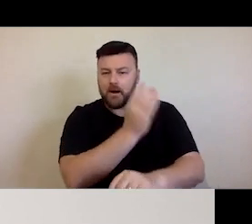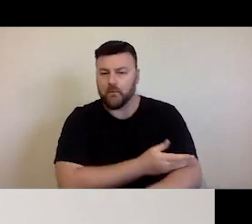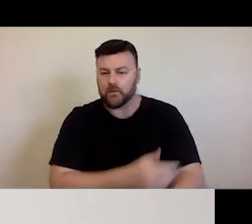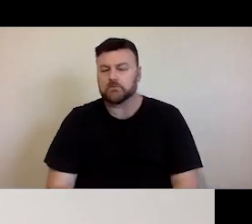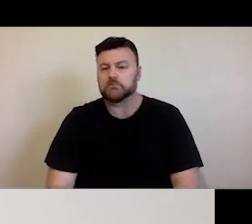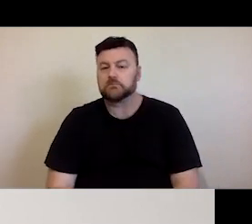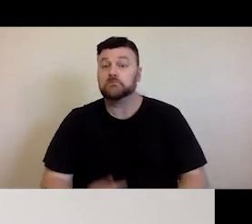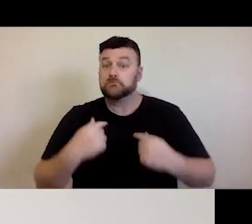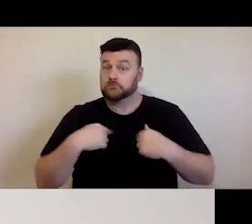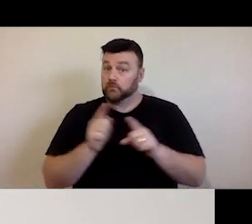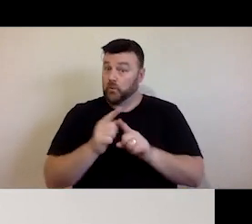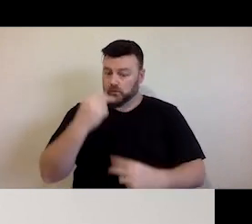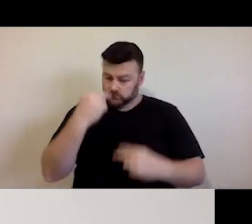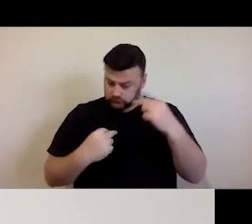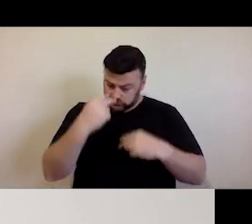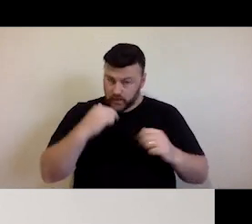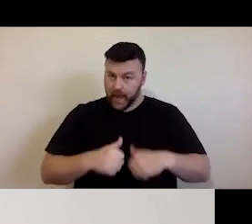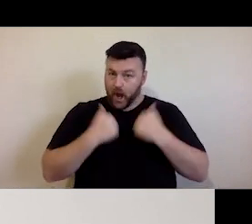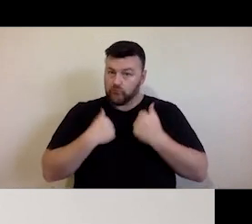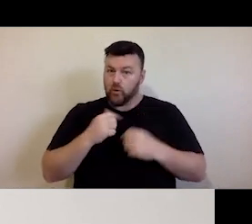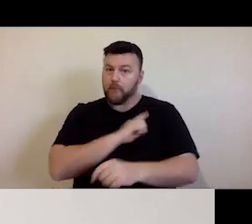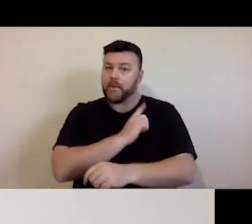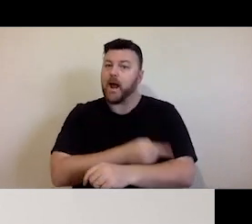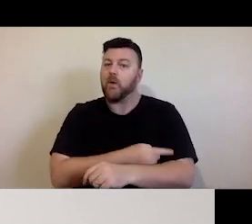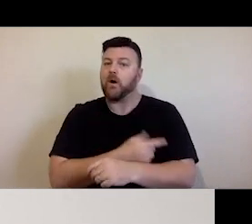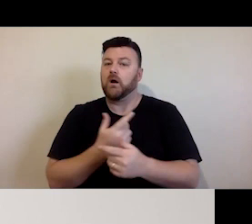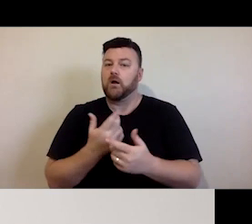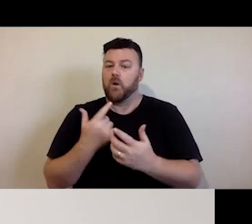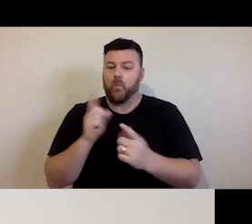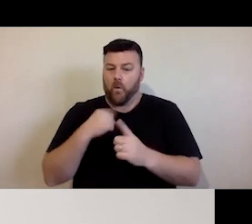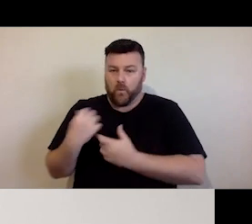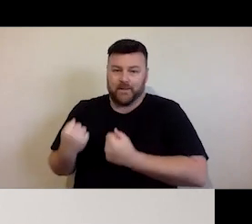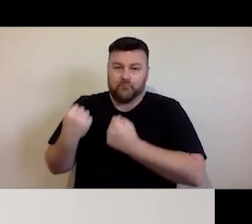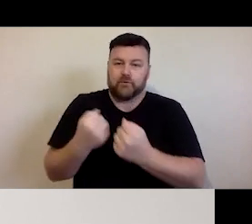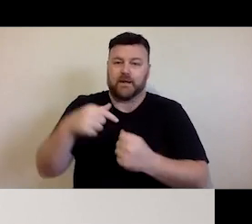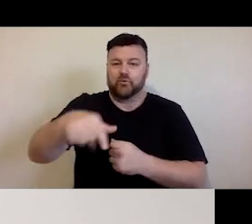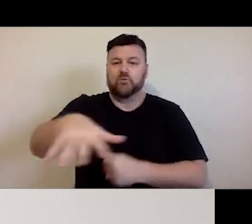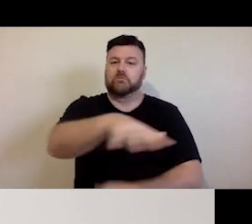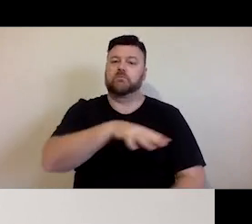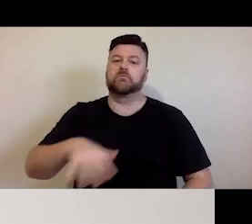own power and that we're carrying into this pragmatic space. Thirdly,